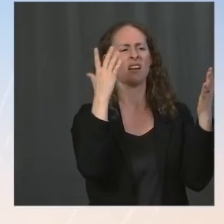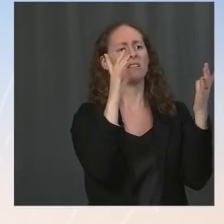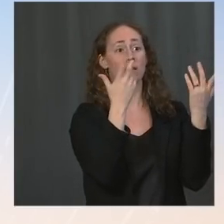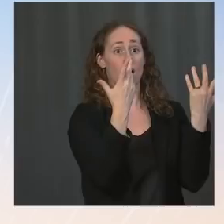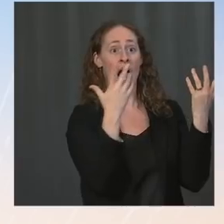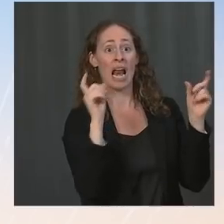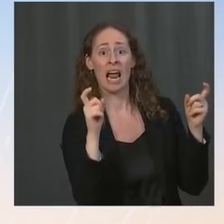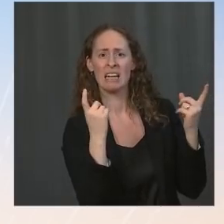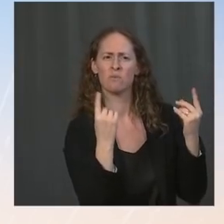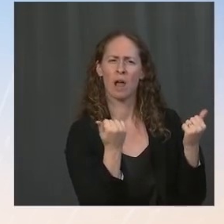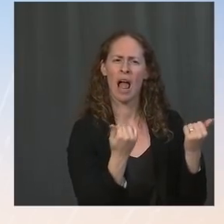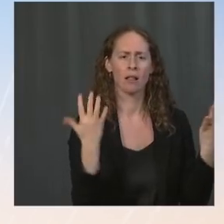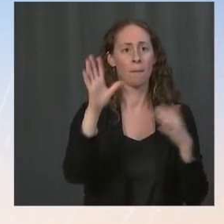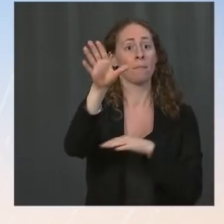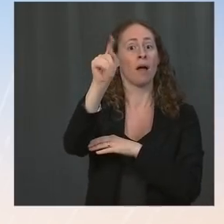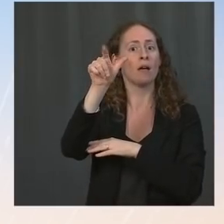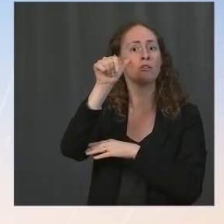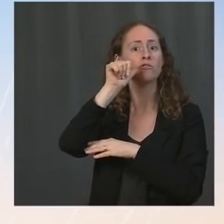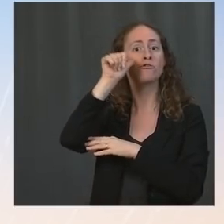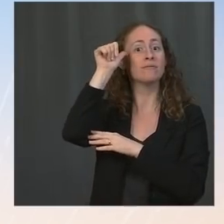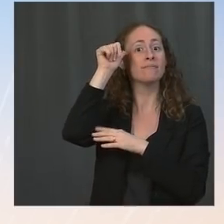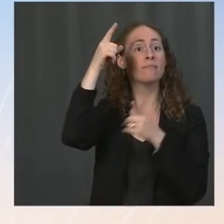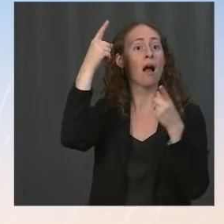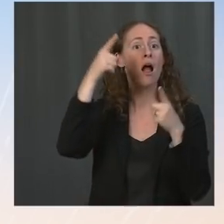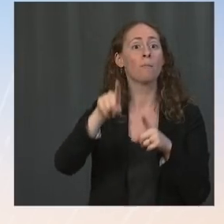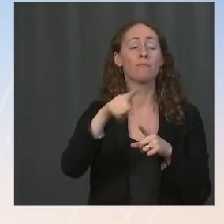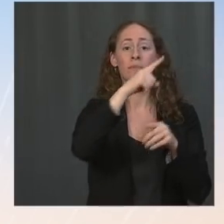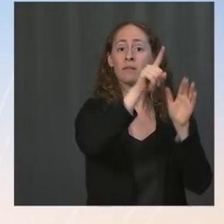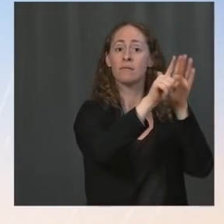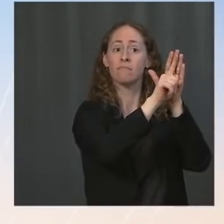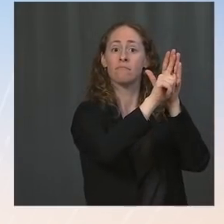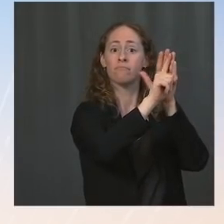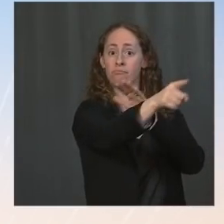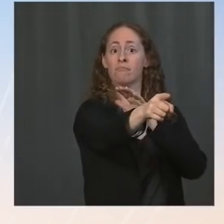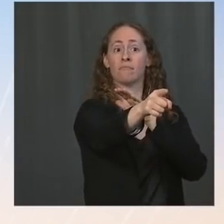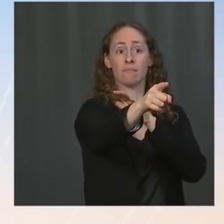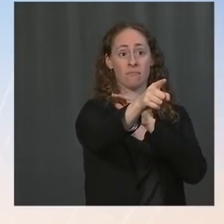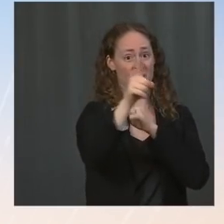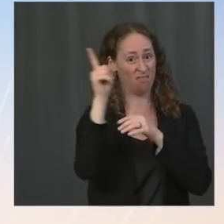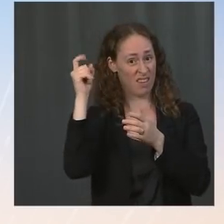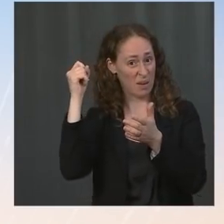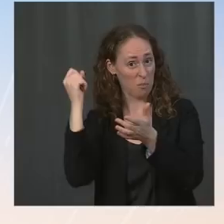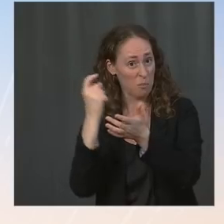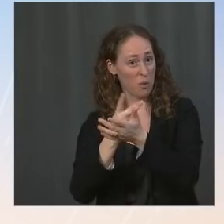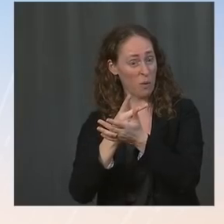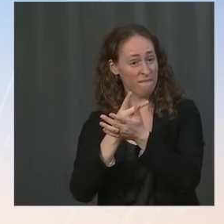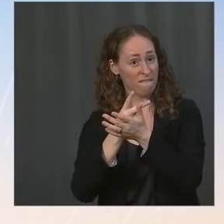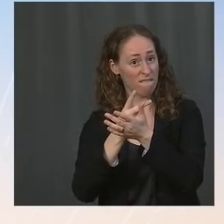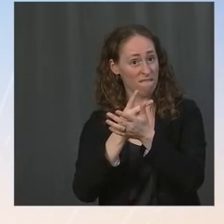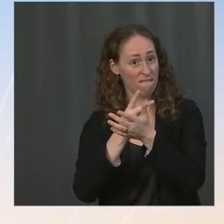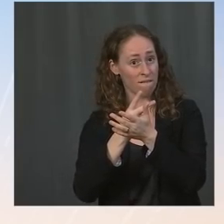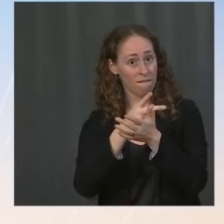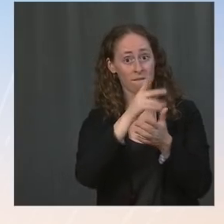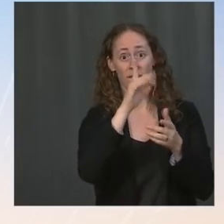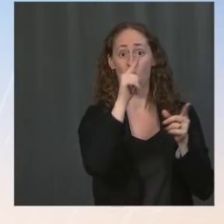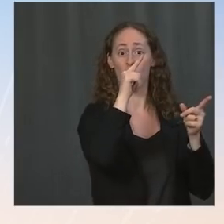Does he give the green light to that? Or is that commanders on the ground who make that decision? Ms. Psaki: Well, I can tell you that the President has made clear to his commanders